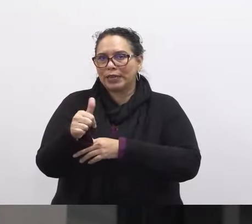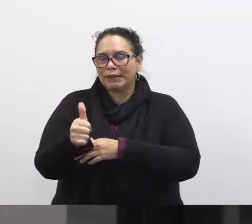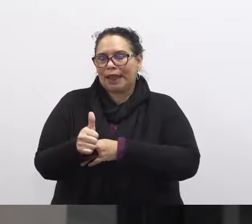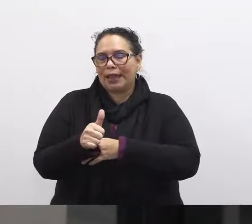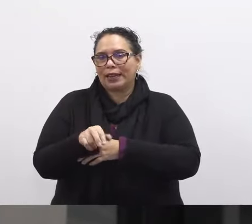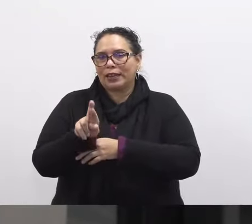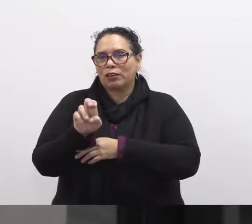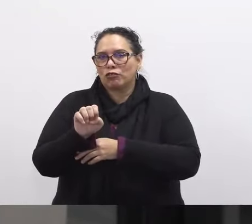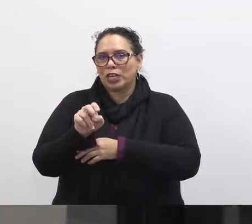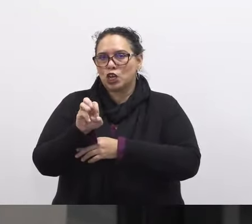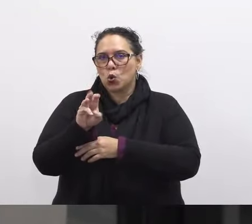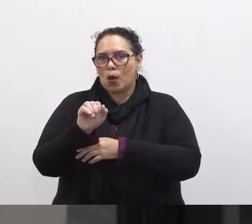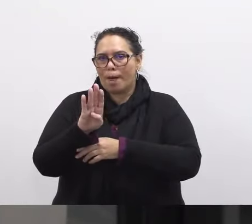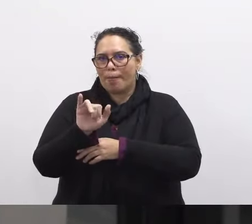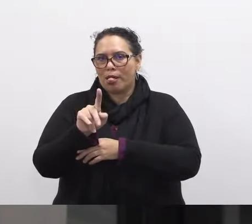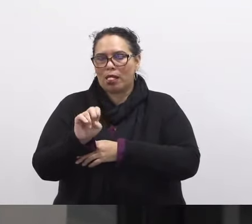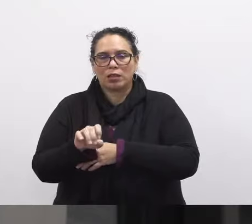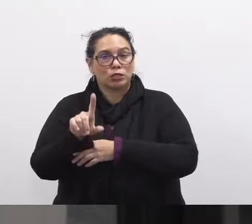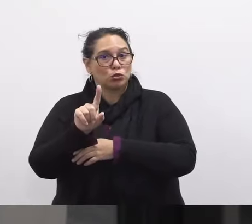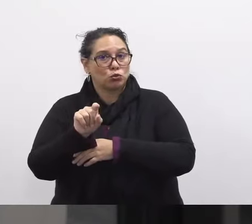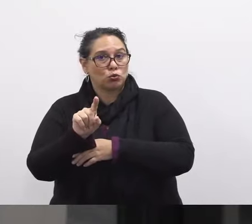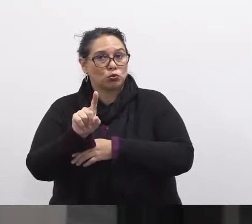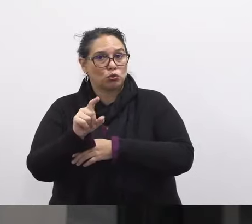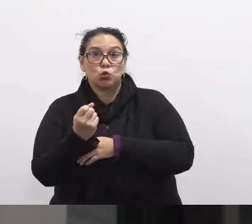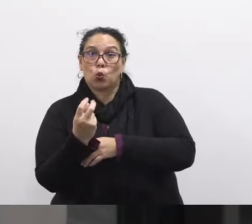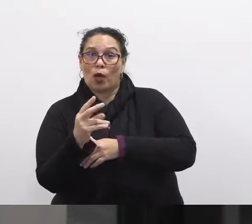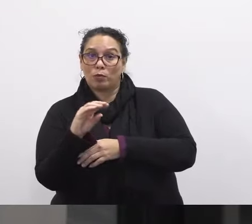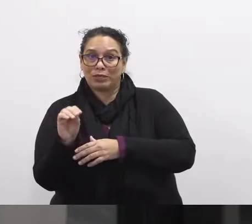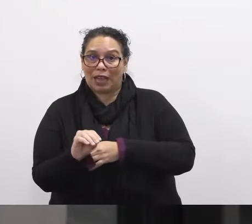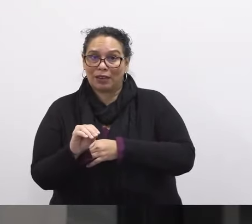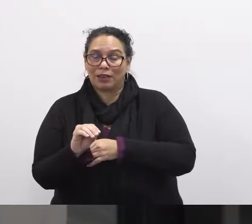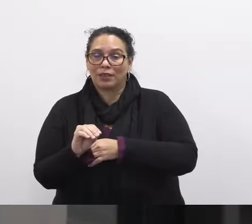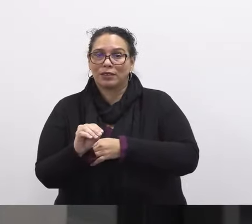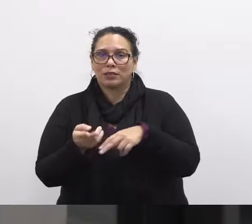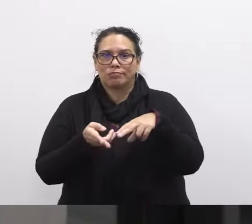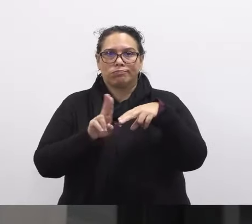has gone from 12% to 25%, doubled or more than doubled.